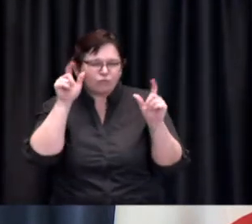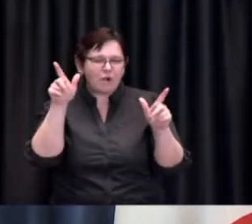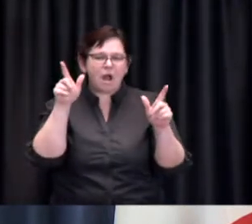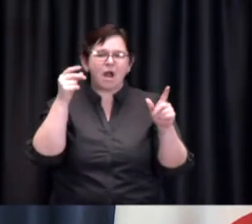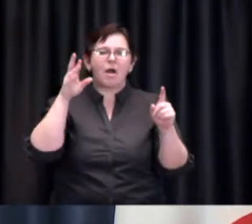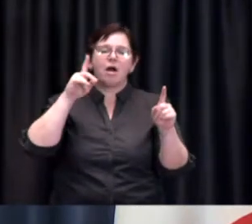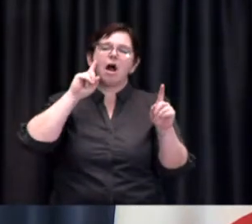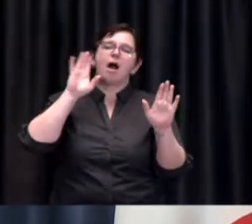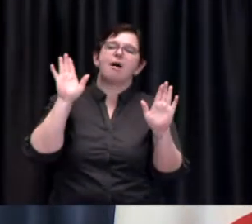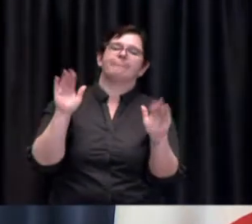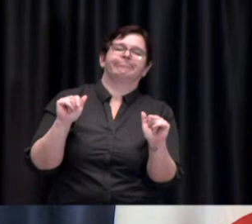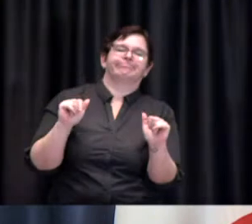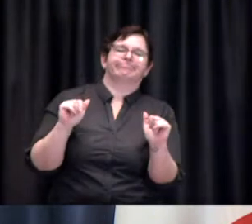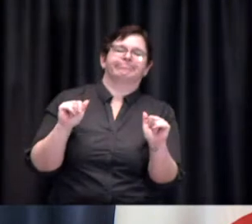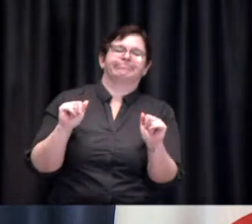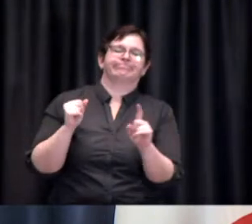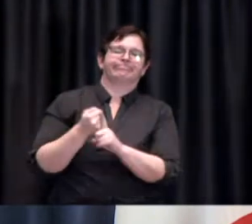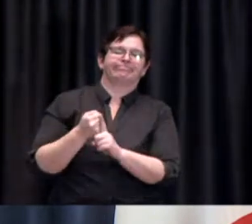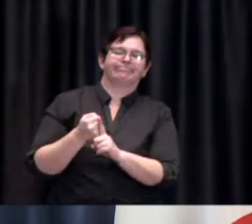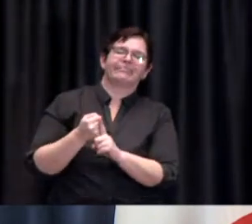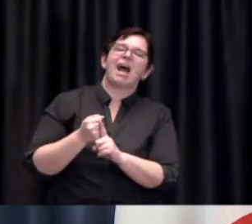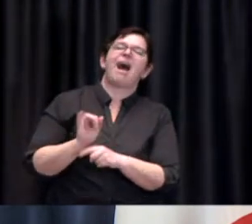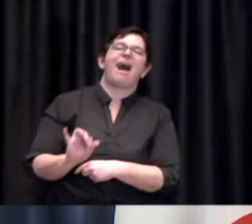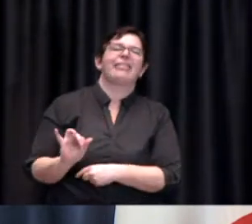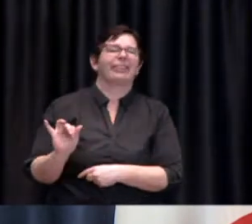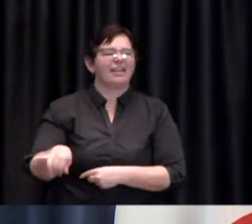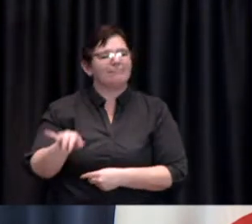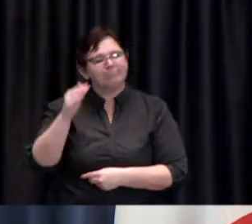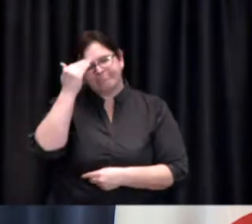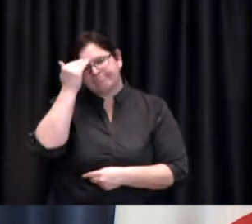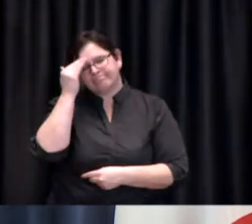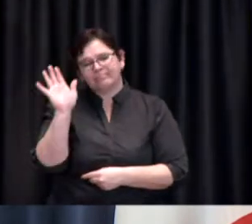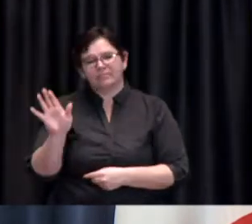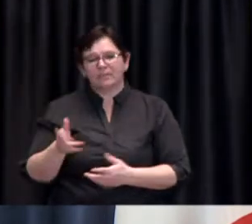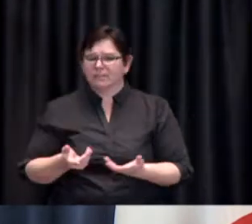Dr. de Villa: I don't know that there was anything that was entirely unexpected but i would say this there